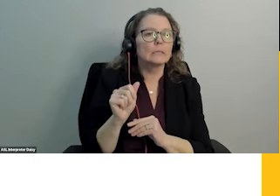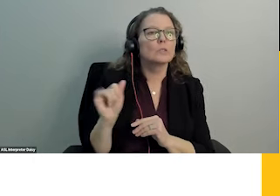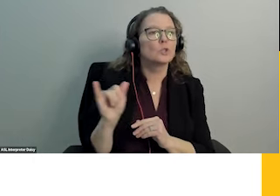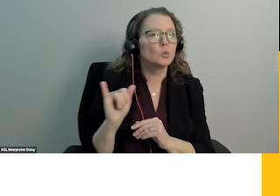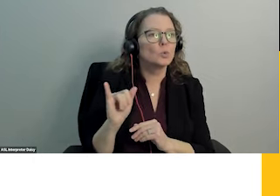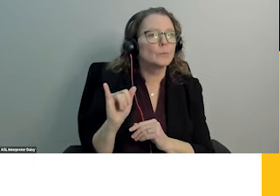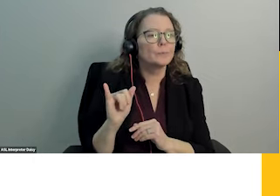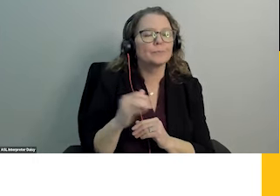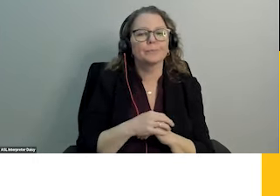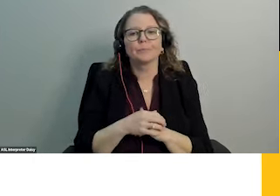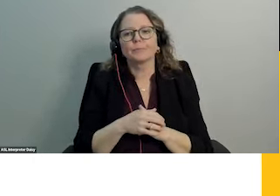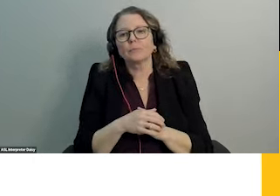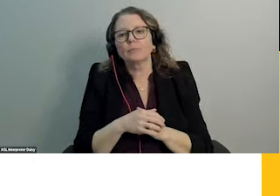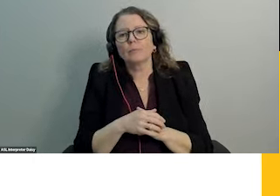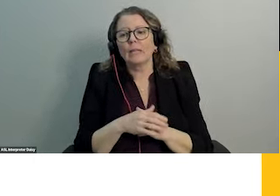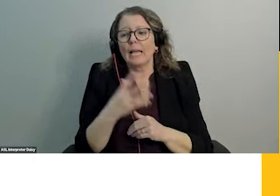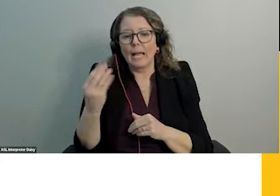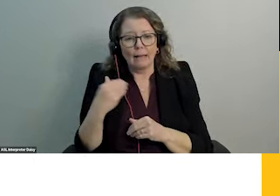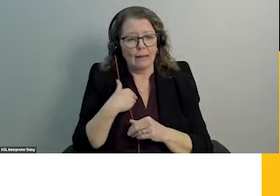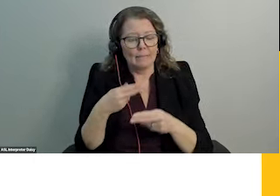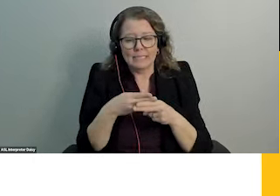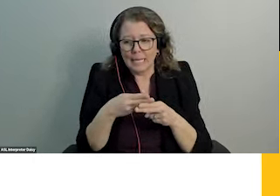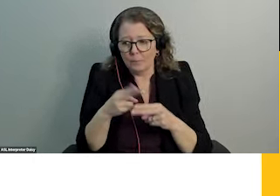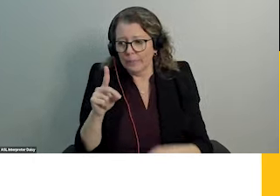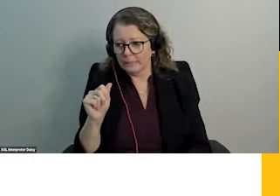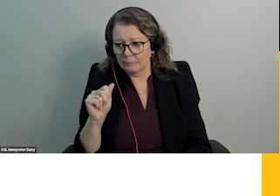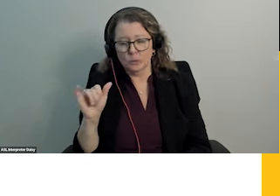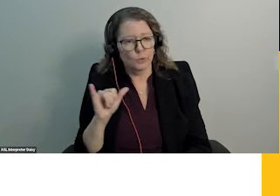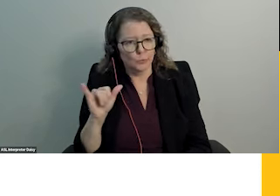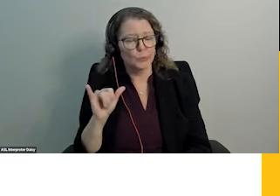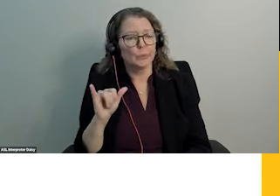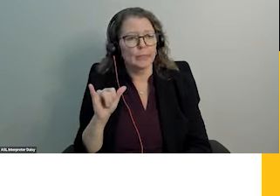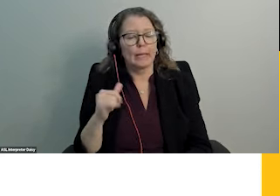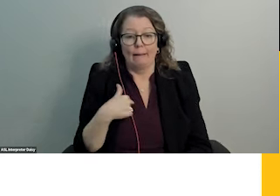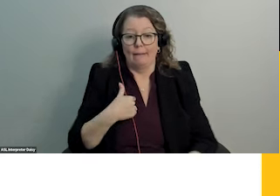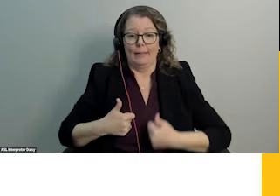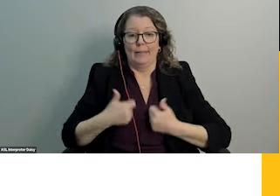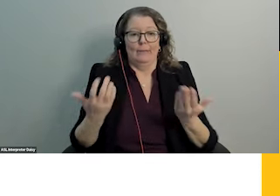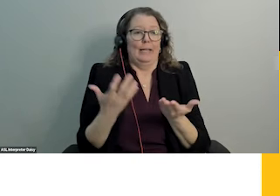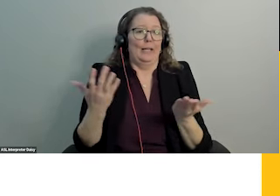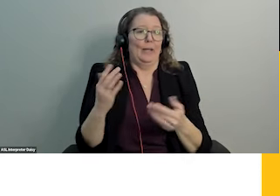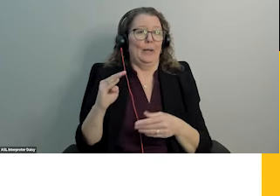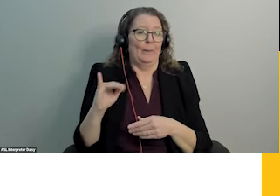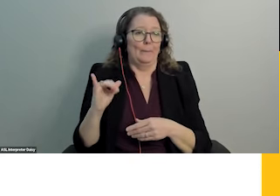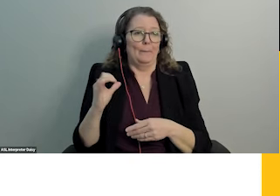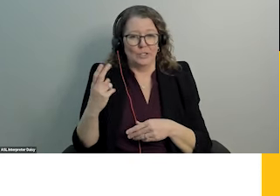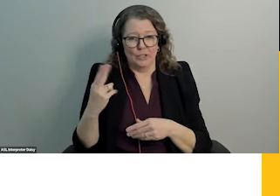Added to that are temporary disabilities. I live in Michigan. I've already revealed that, in Detroit,